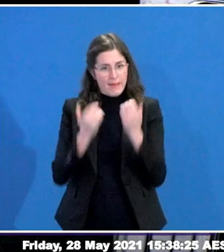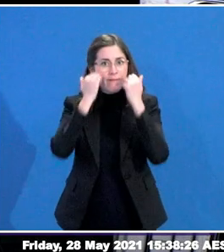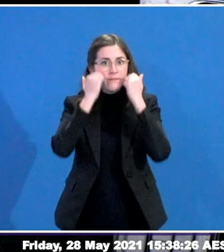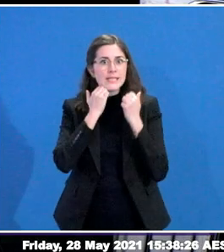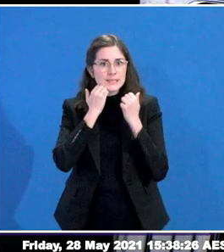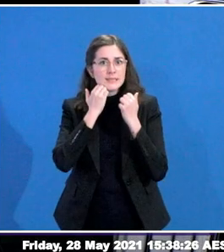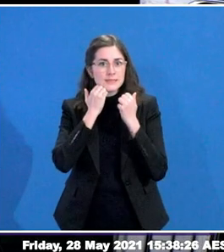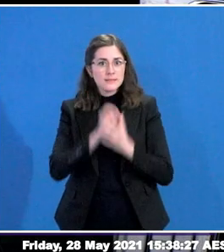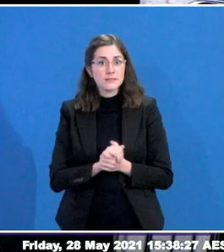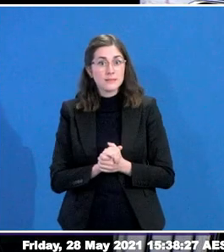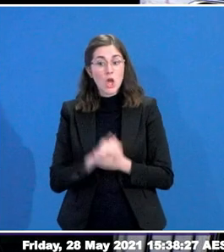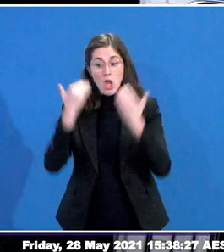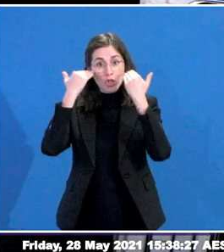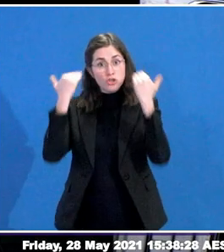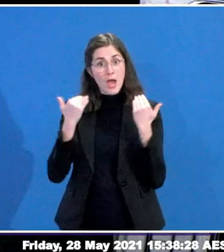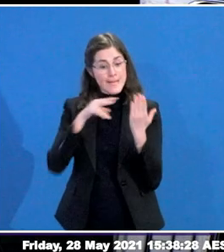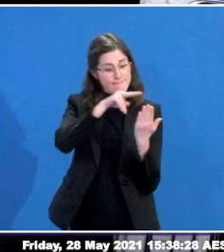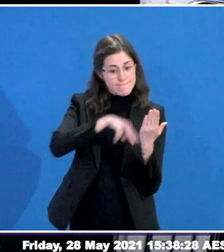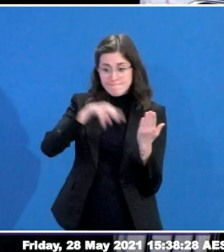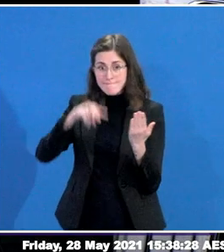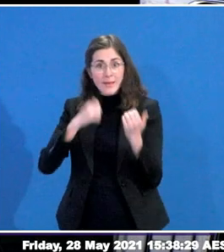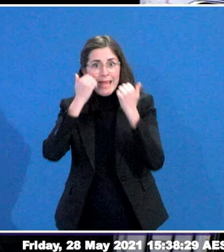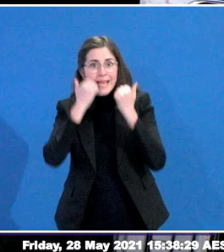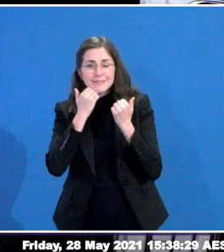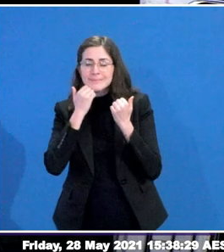They found on that evidence that they could not, that is the magistrates